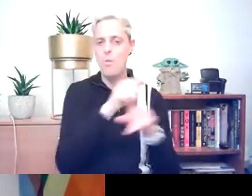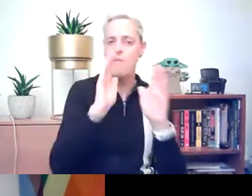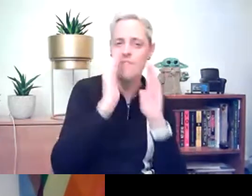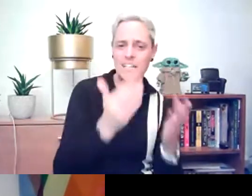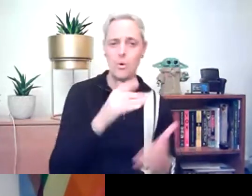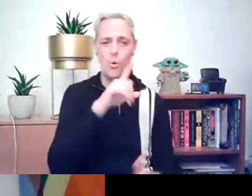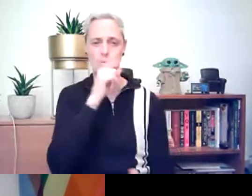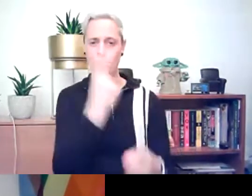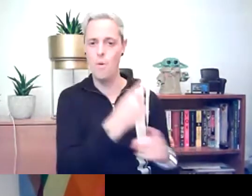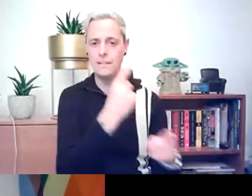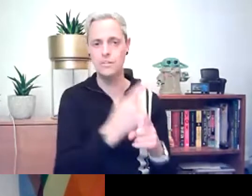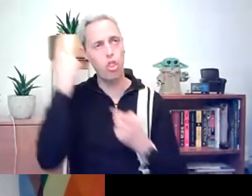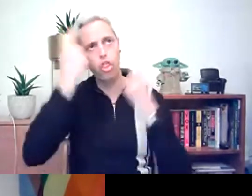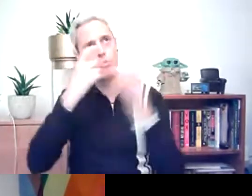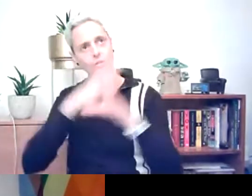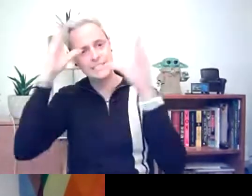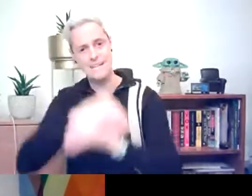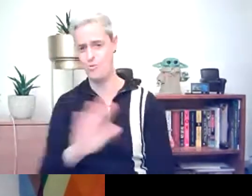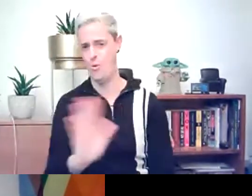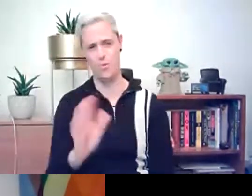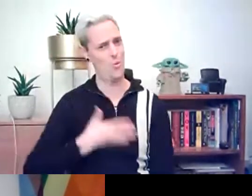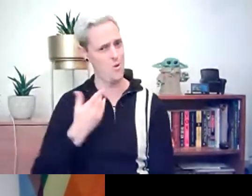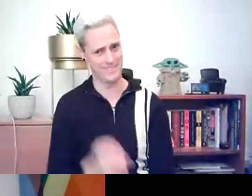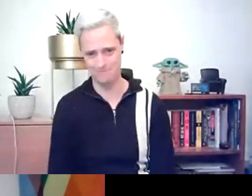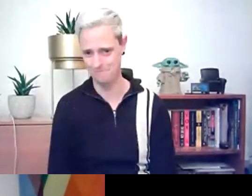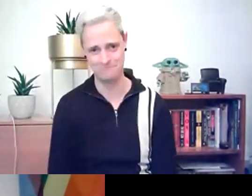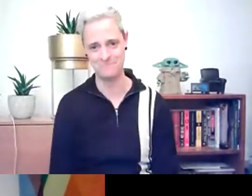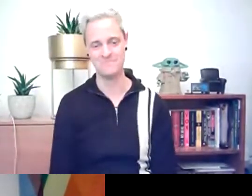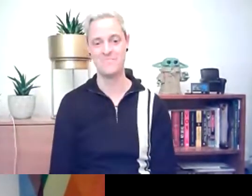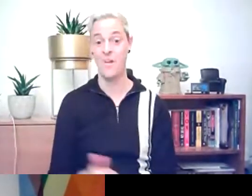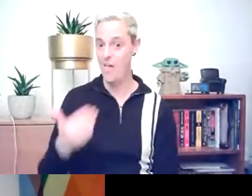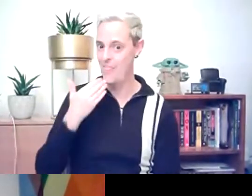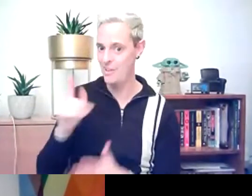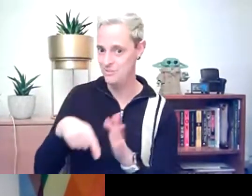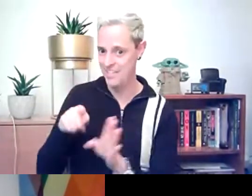18:43:54 Okay, well thank you so much as an absolutely brilliant. And there's so many